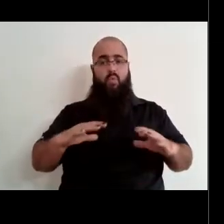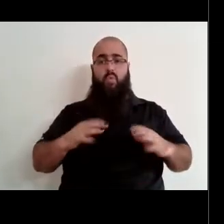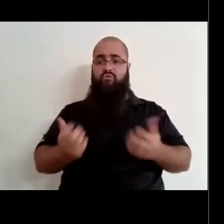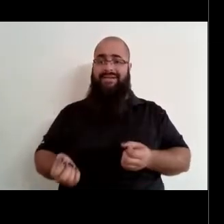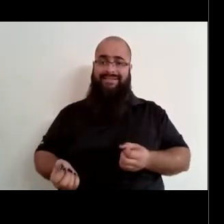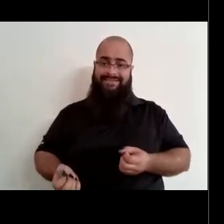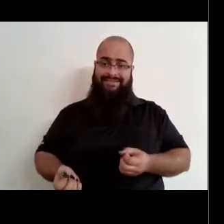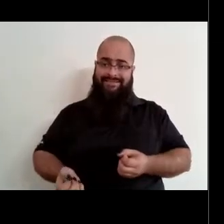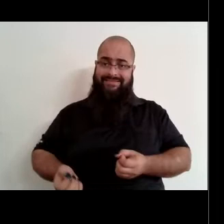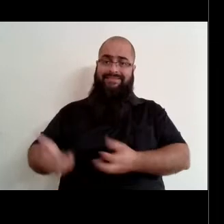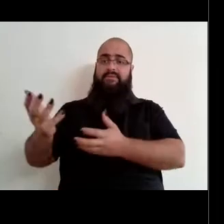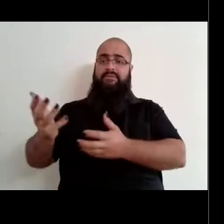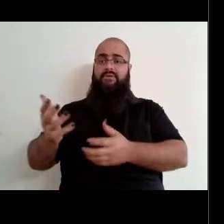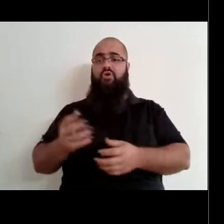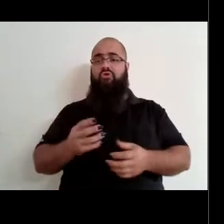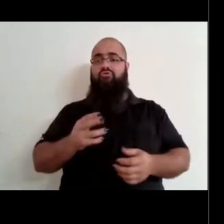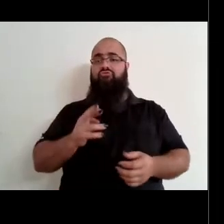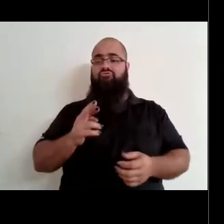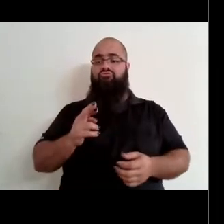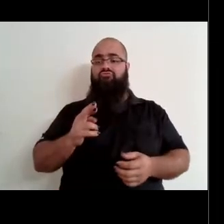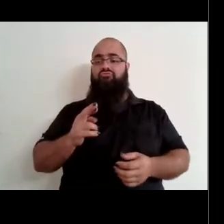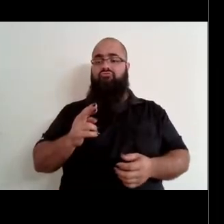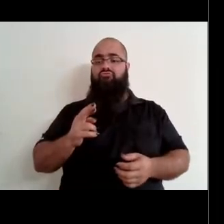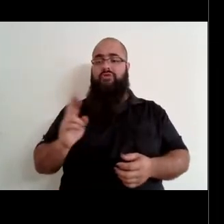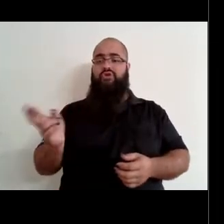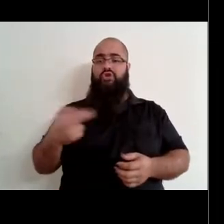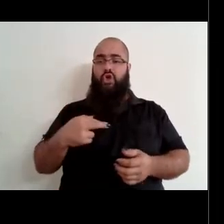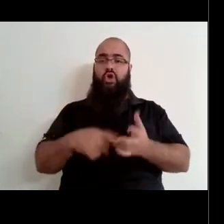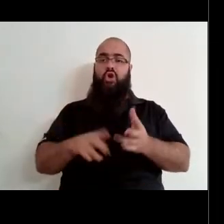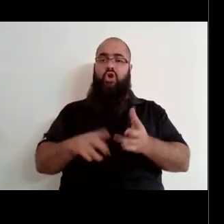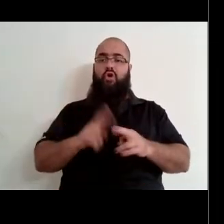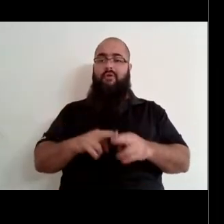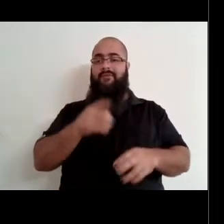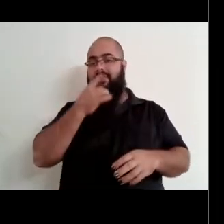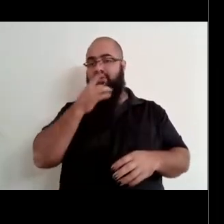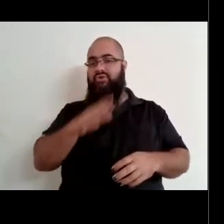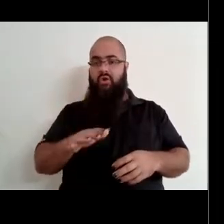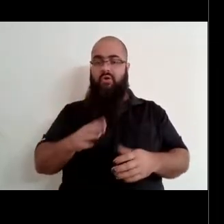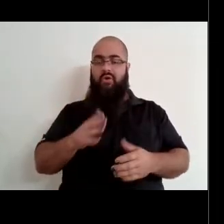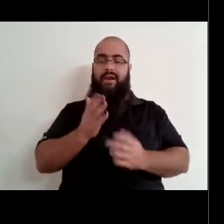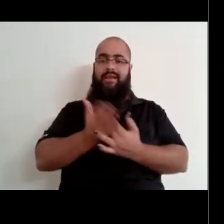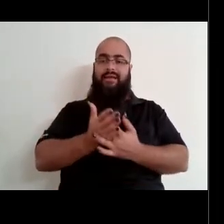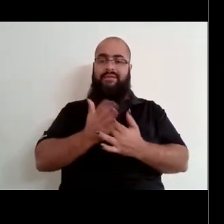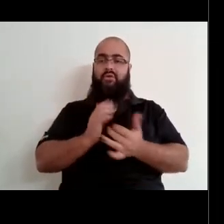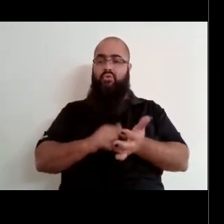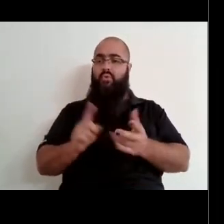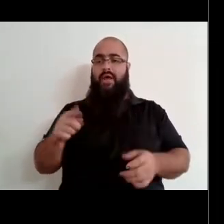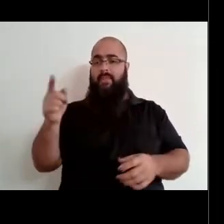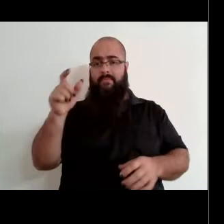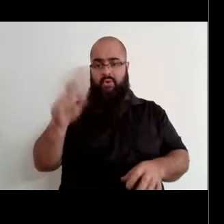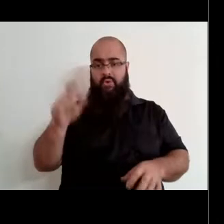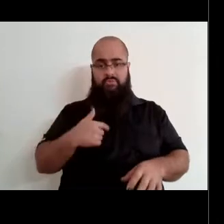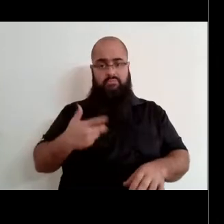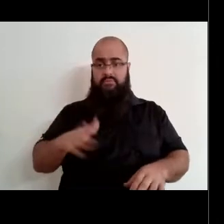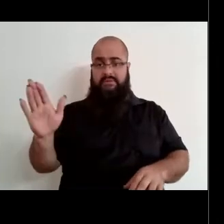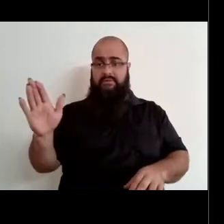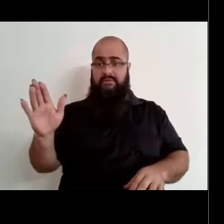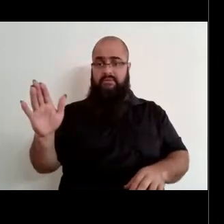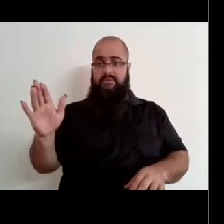has funded FASS to be available in permanent registries and court locations in Queensland.